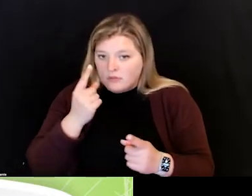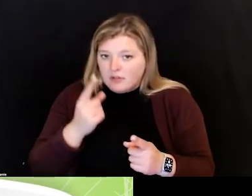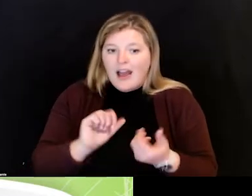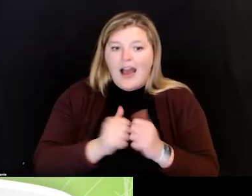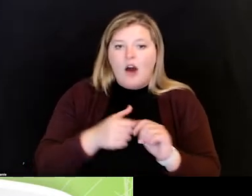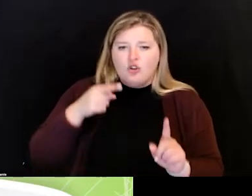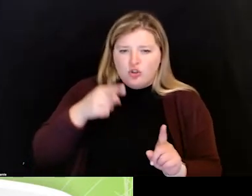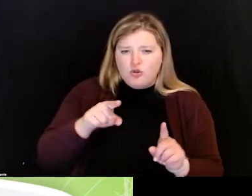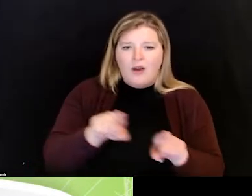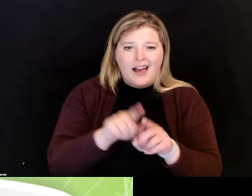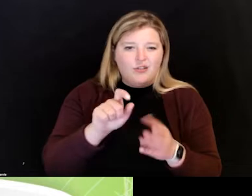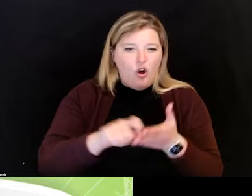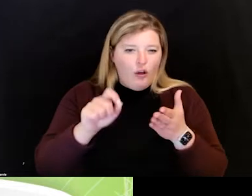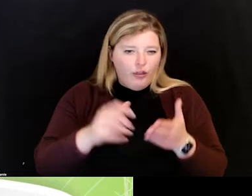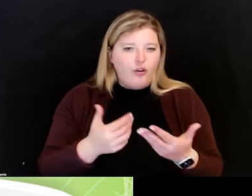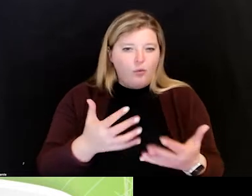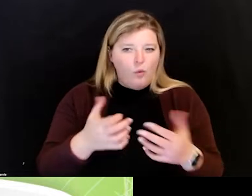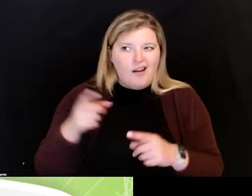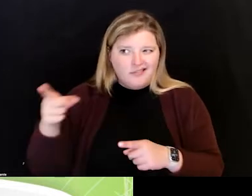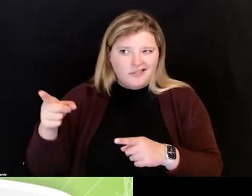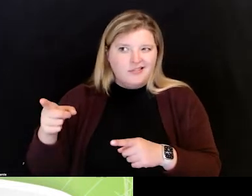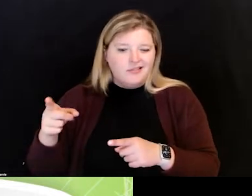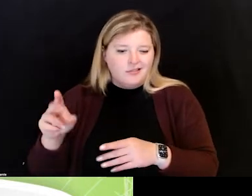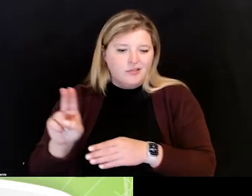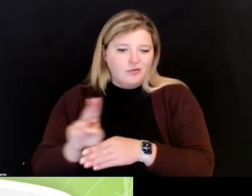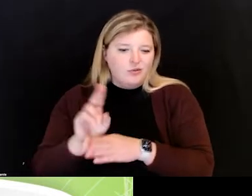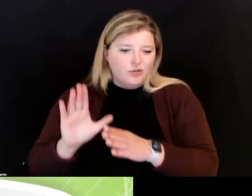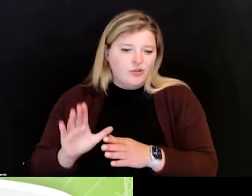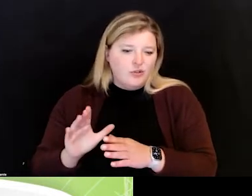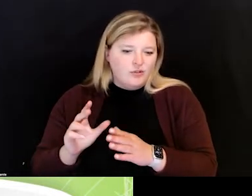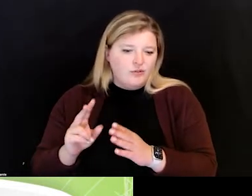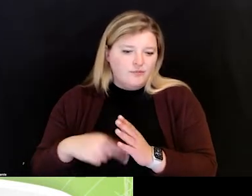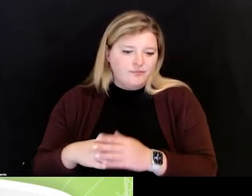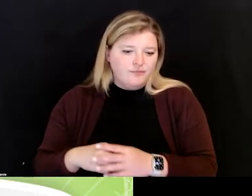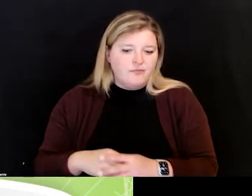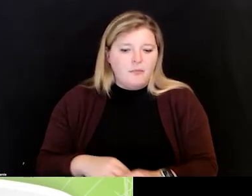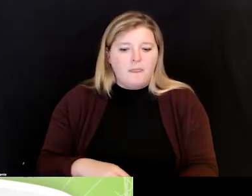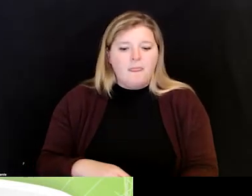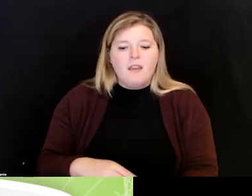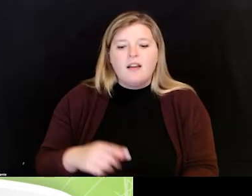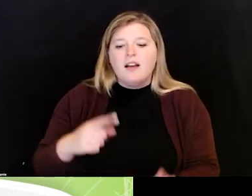If this doesn't happen, you might hear something like this: "This doesn't make any sense.